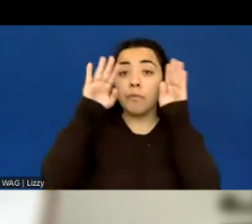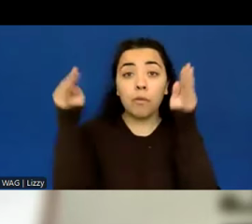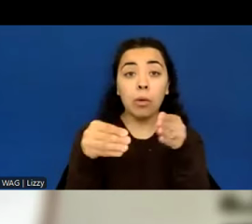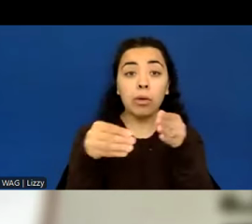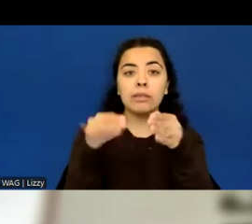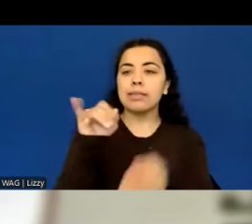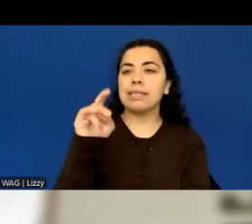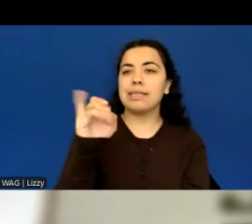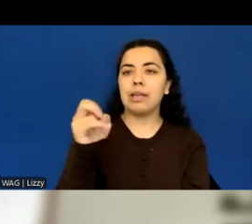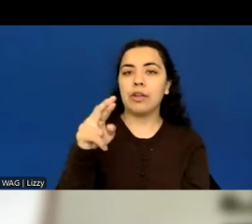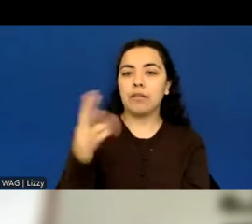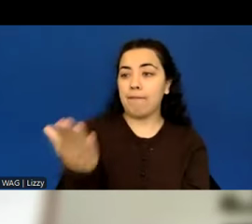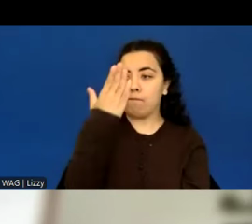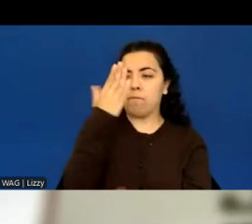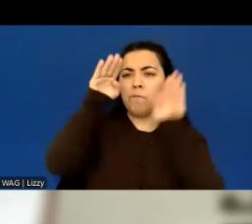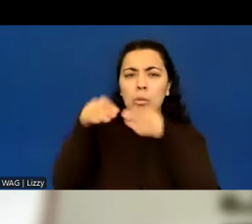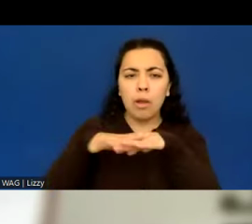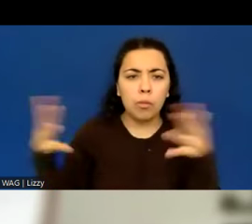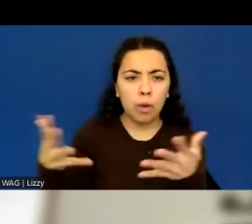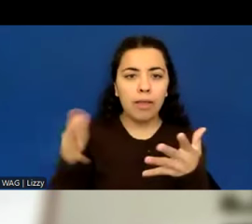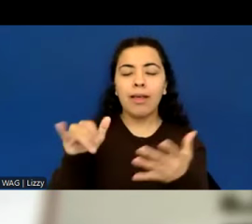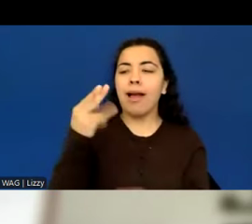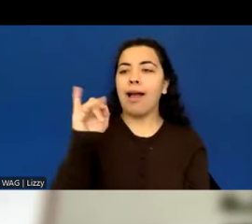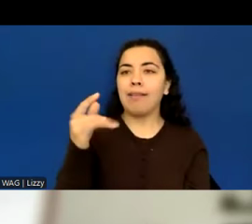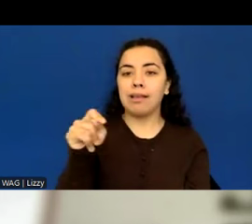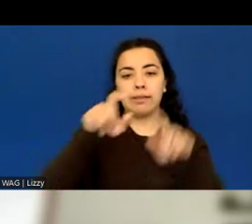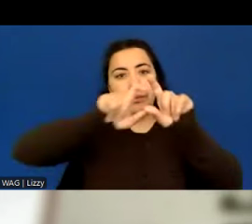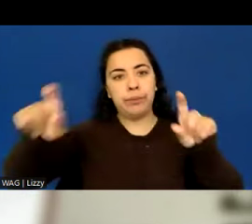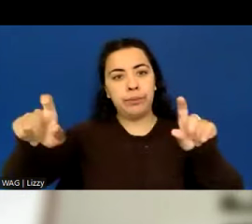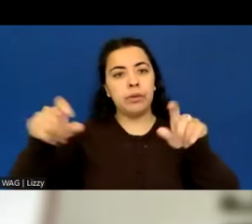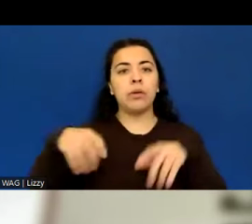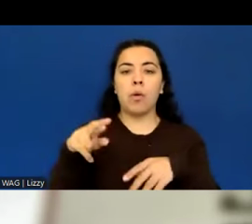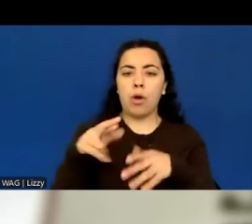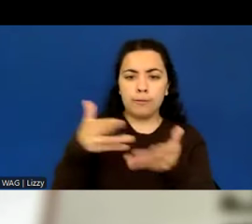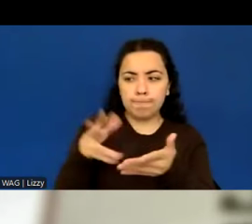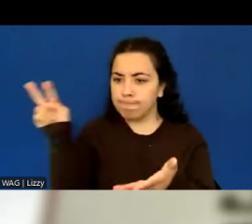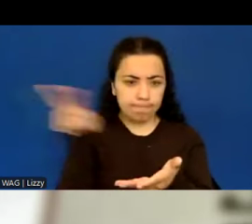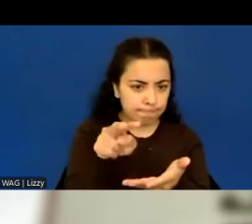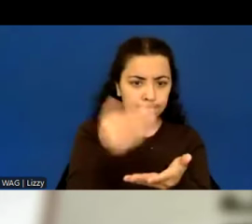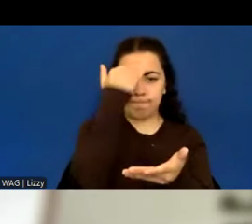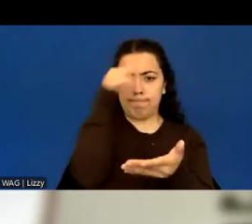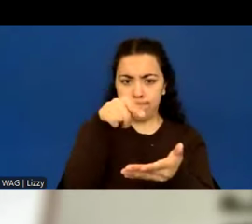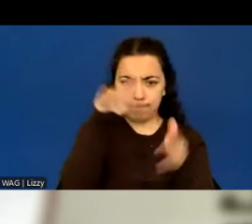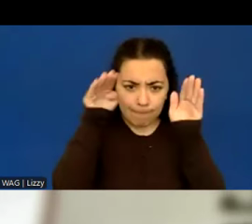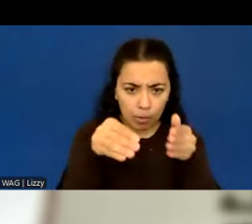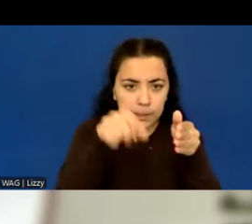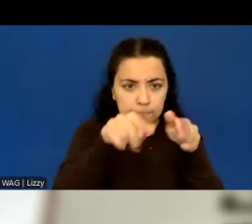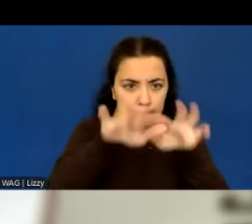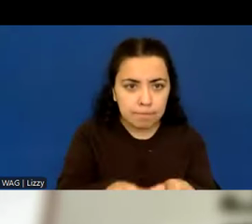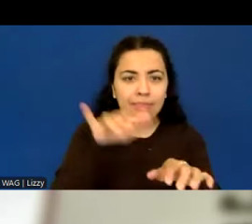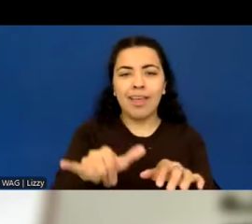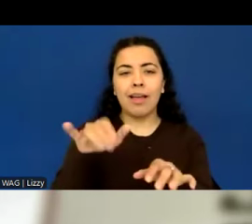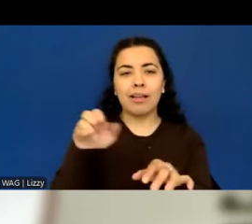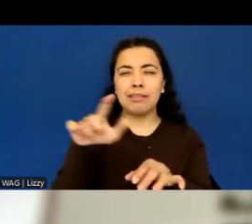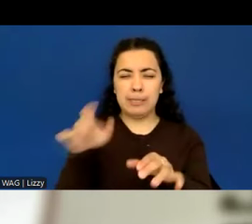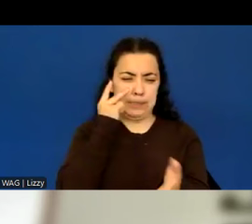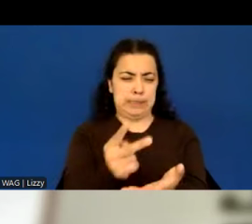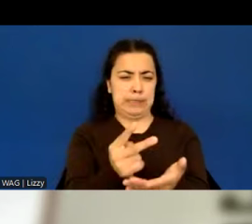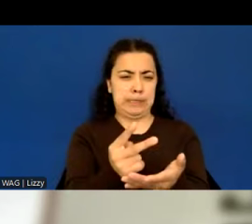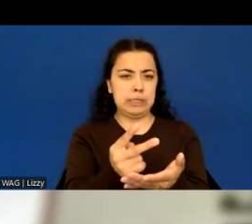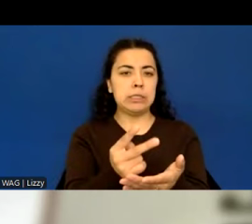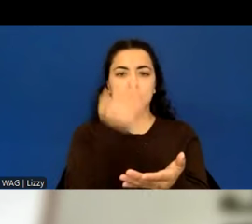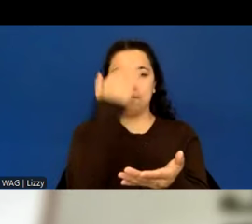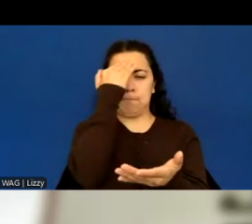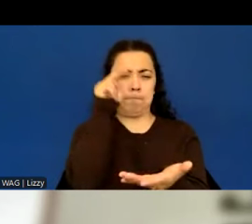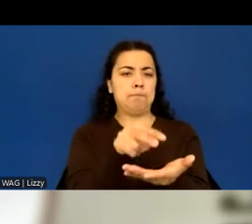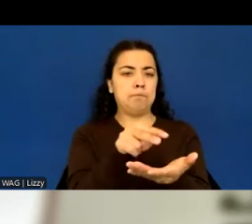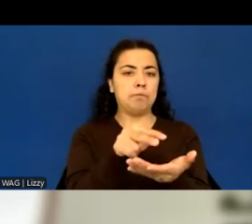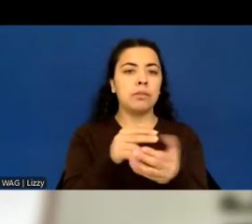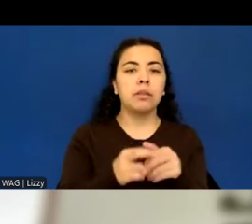Connected to the code is the way we are defining the styleship. So driver for the look and feel